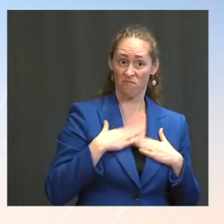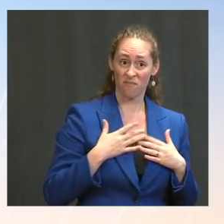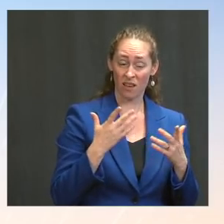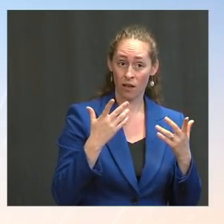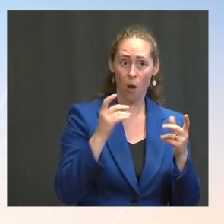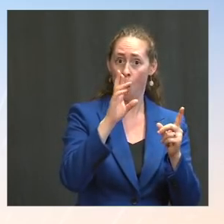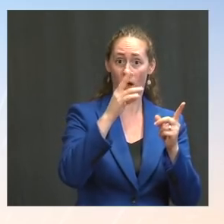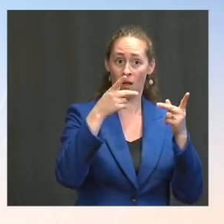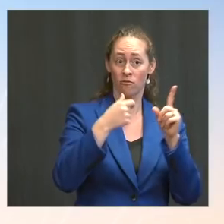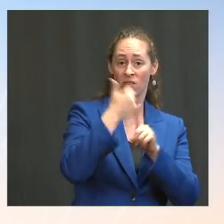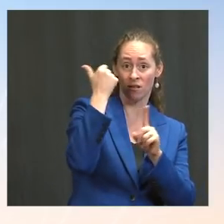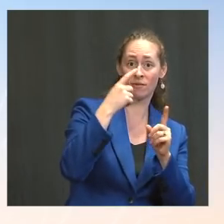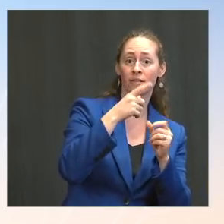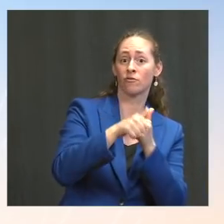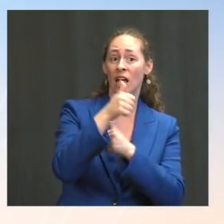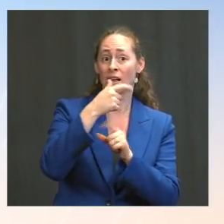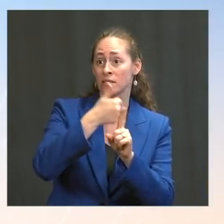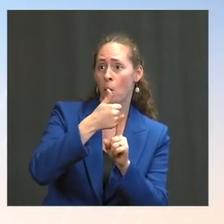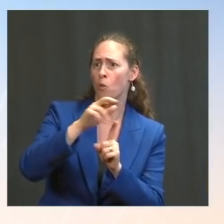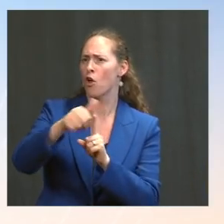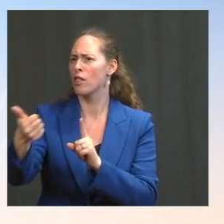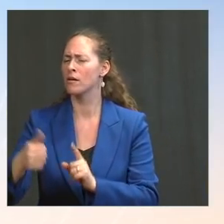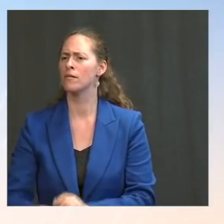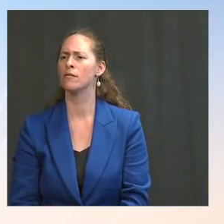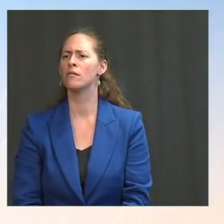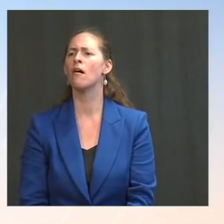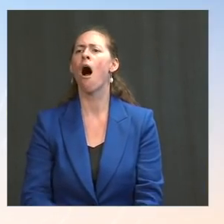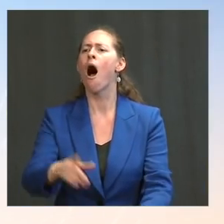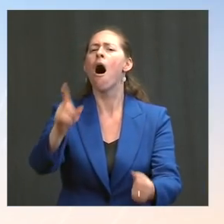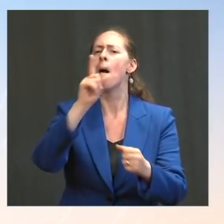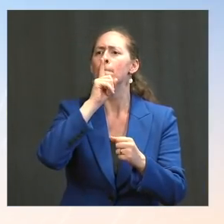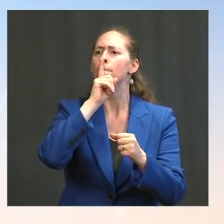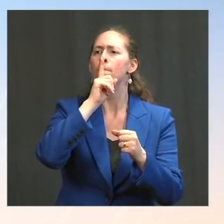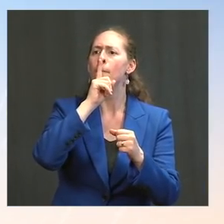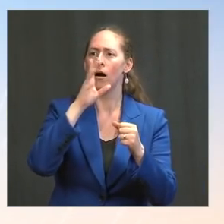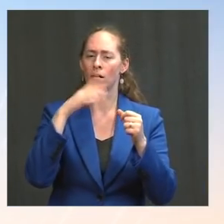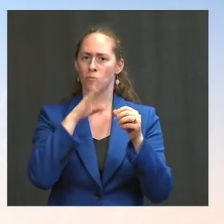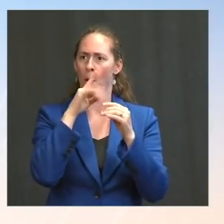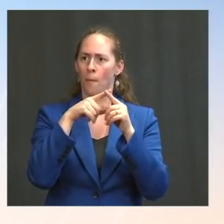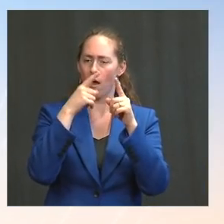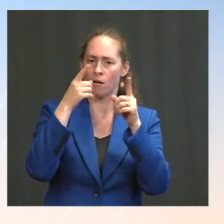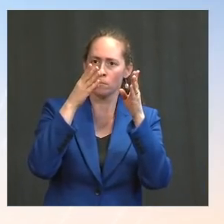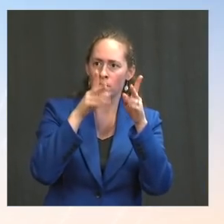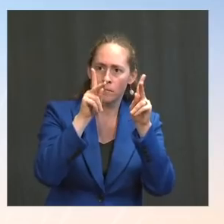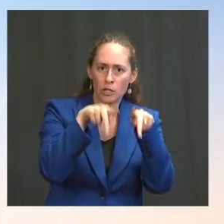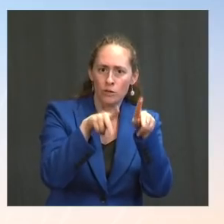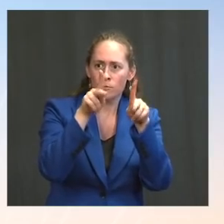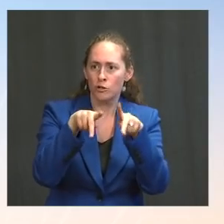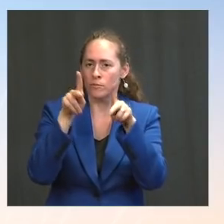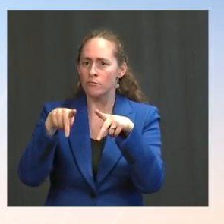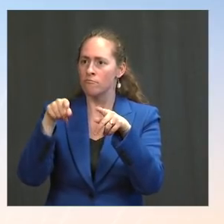I would look at it as: Individuals in those pockets who are not vaccinated are certainly at a significant risk, given the transmissibility of the Delta variant.